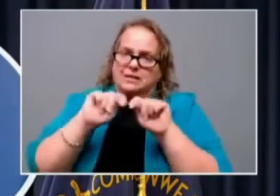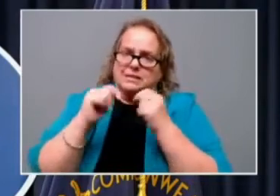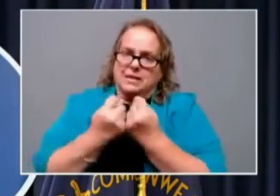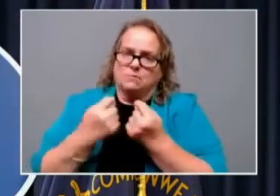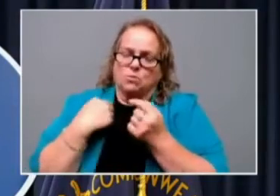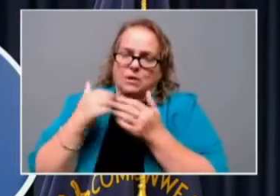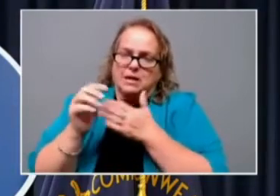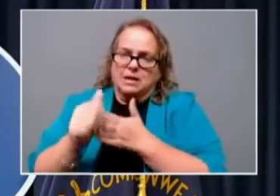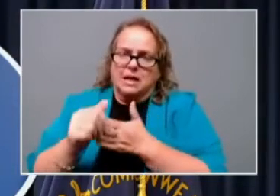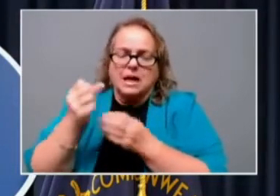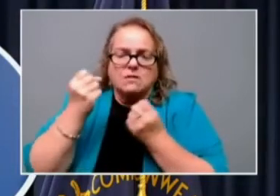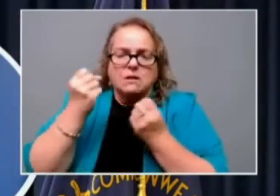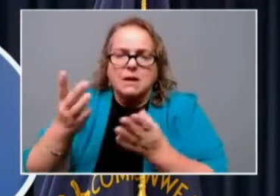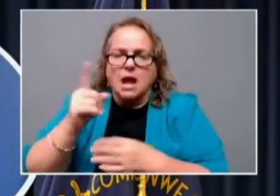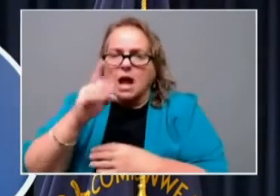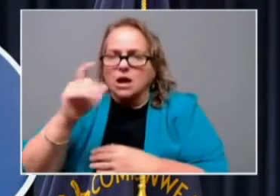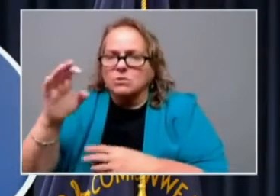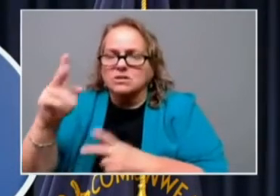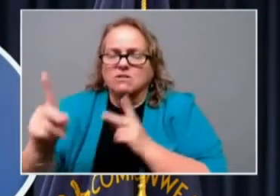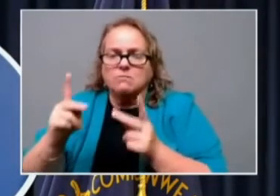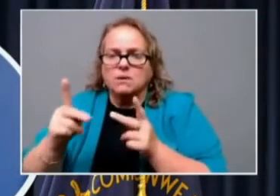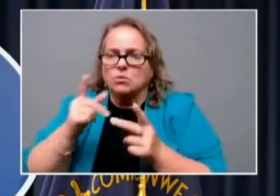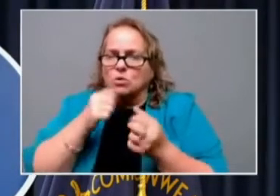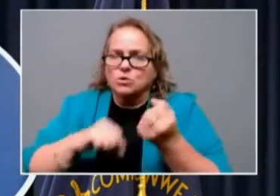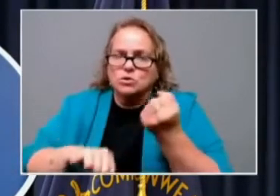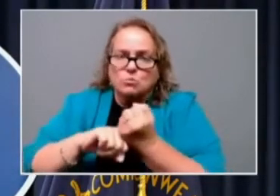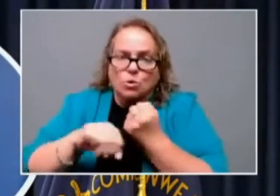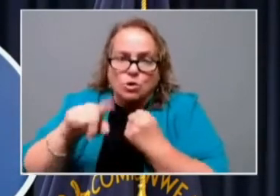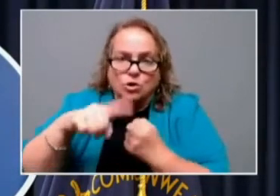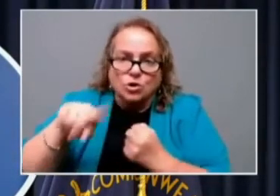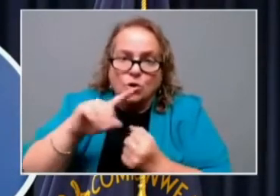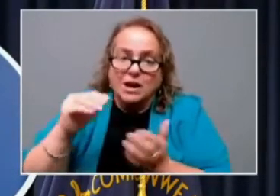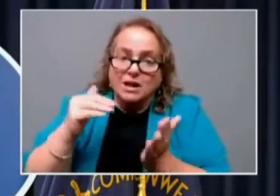supporting you and thousands across the whole state. I want to thank you and I